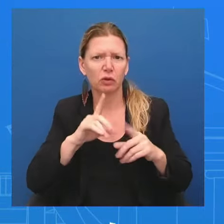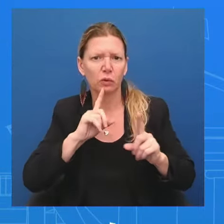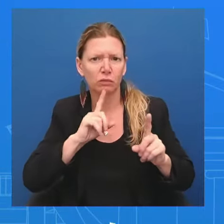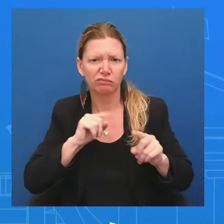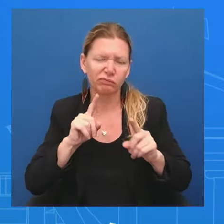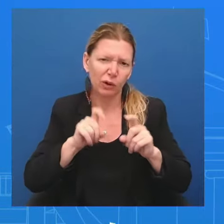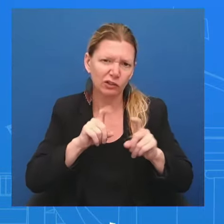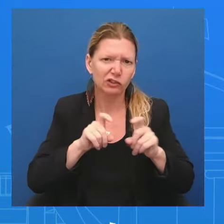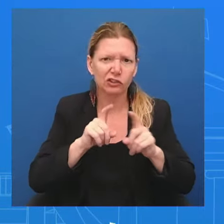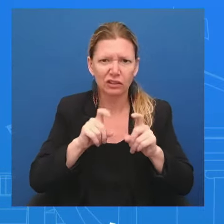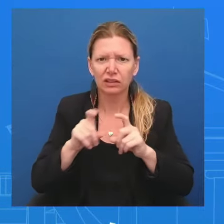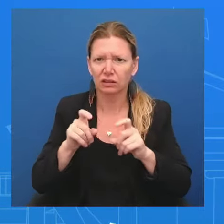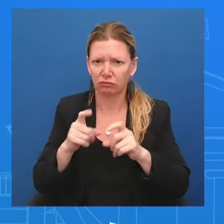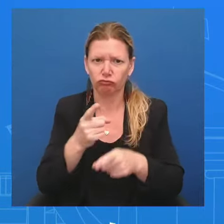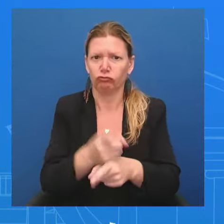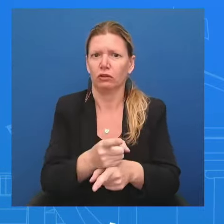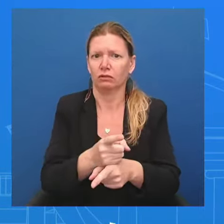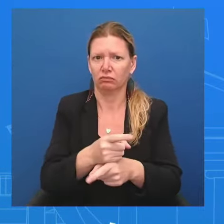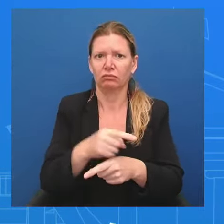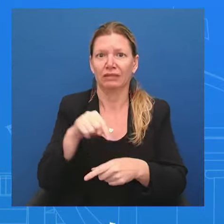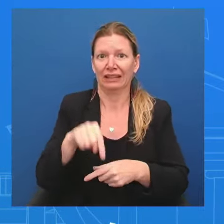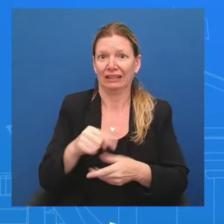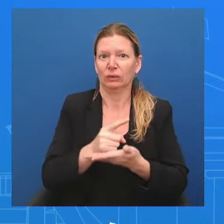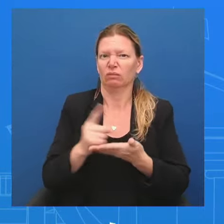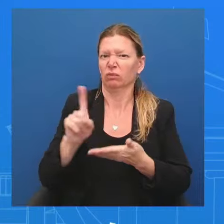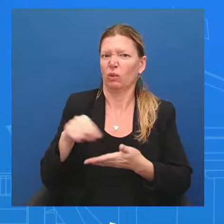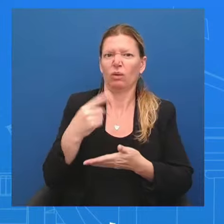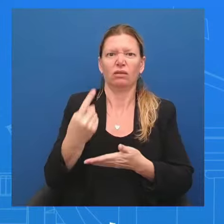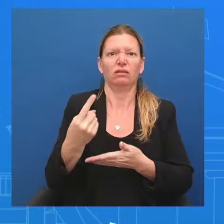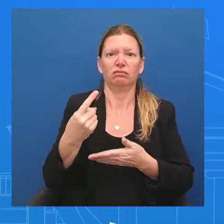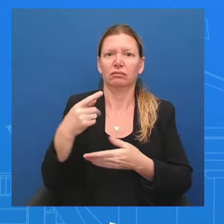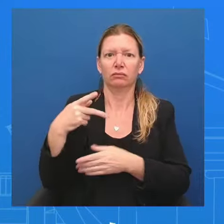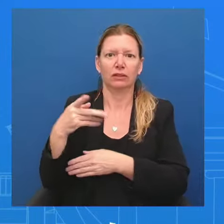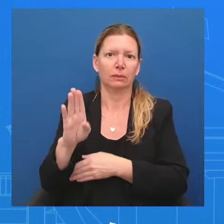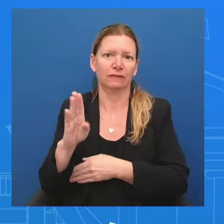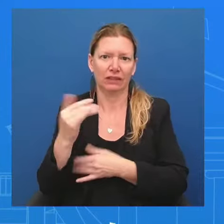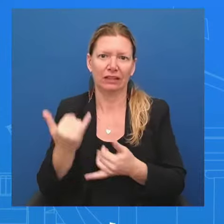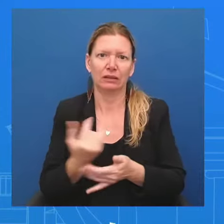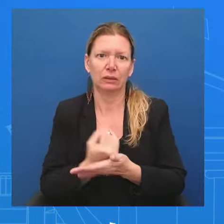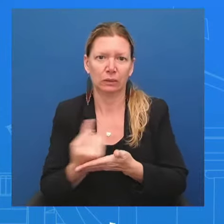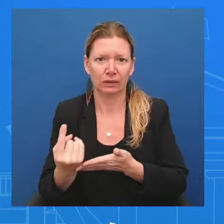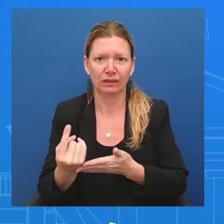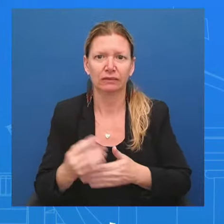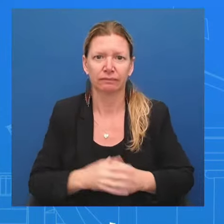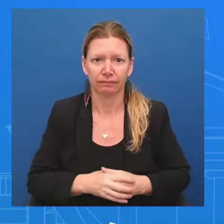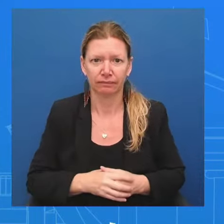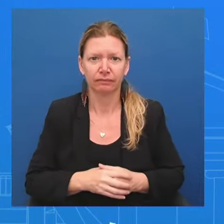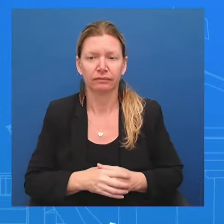The Press: Given that and given something is scheduled to begin on Monday, I'm curious, how does the president plan